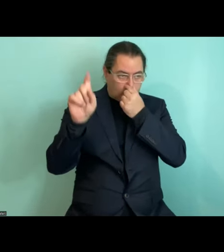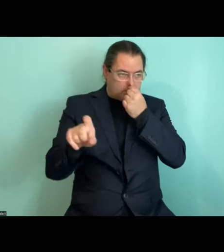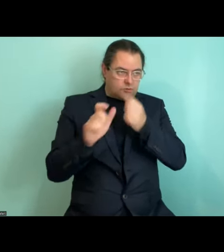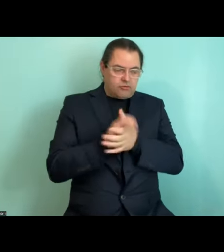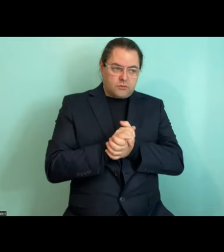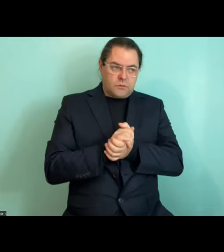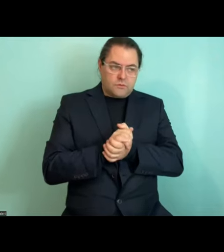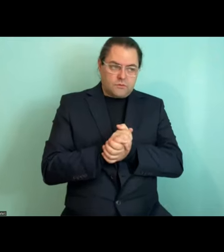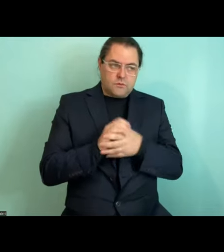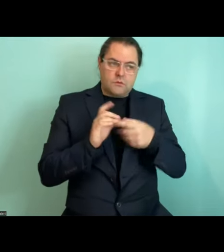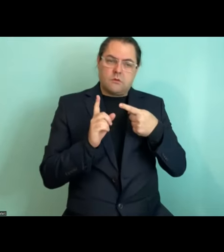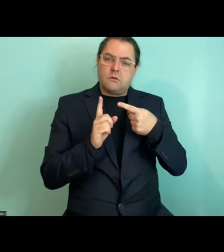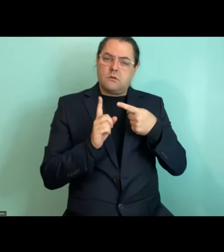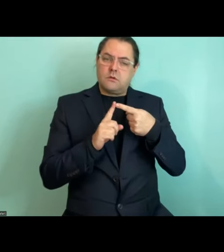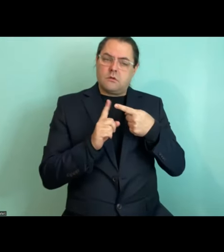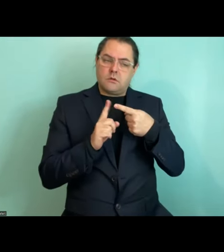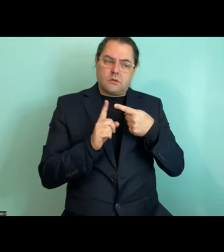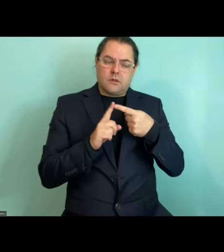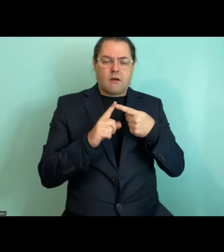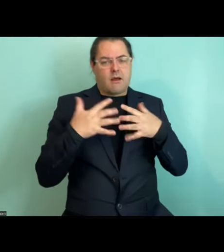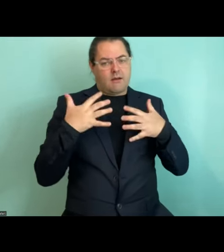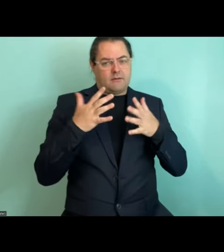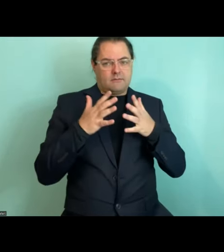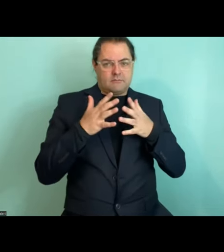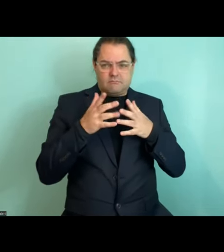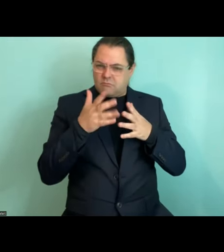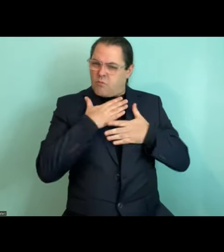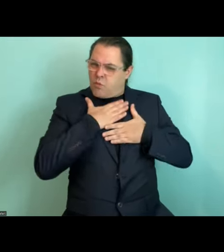Do family will see this initiative, he saw VIDZ. Also, do not be dopey love is your feet.